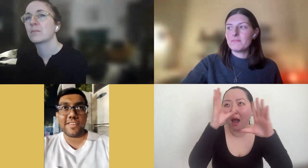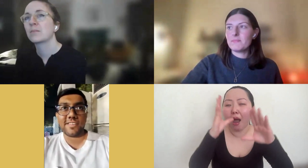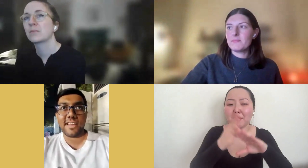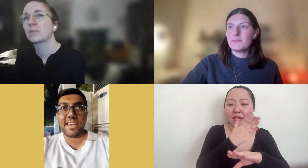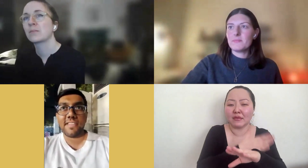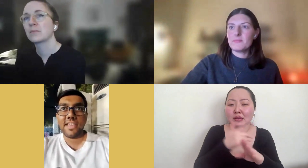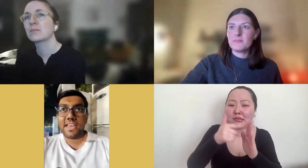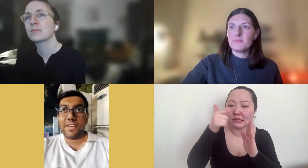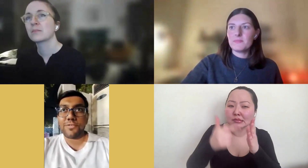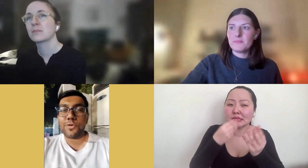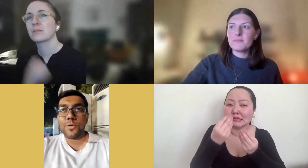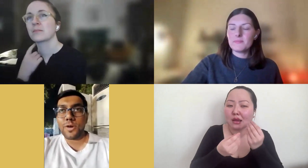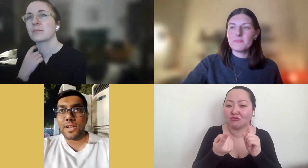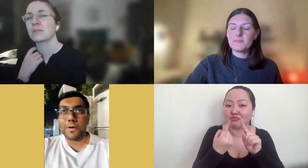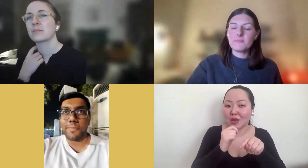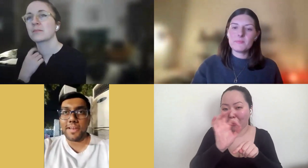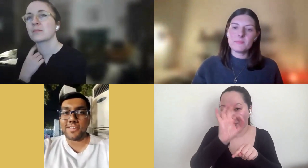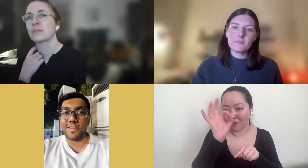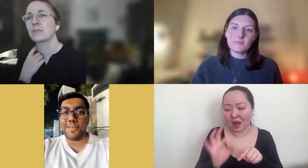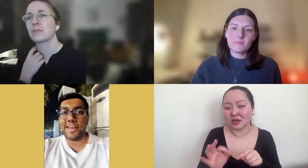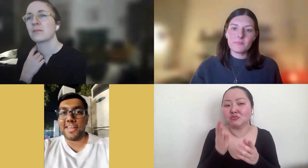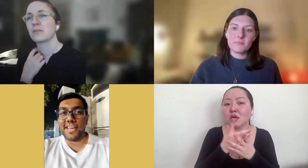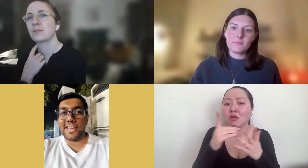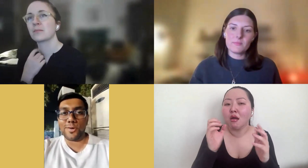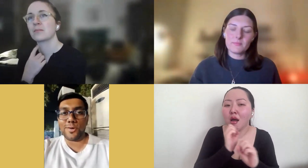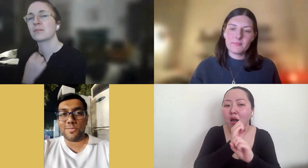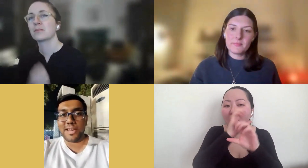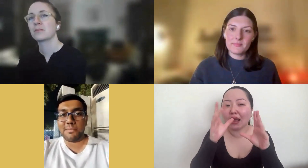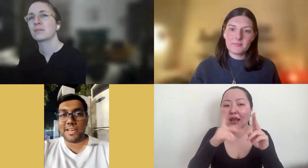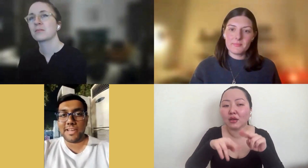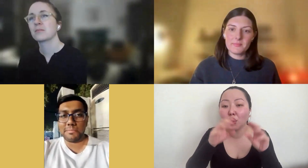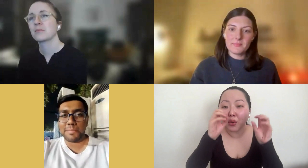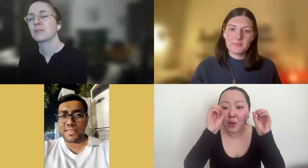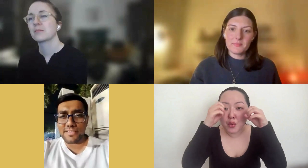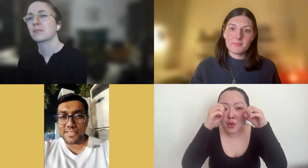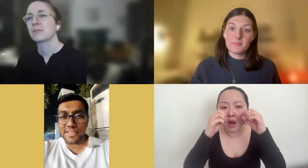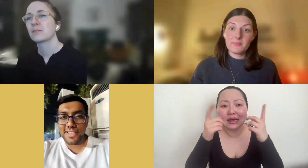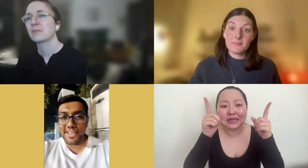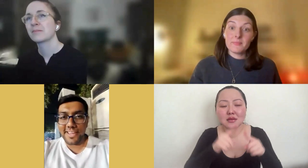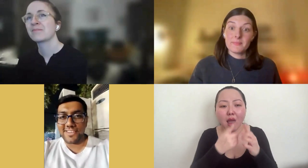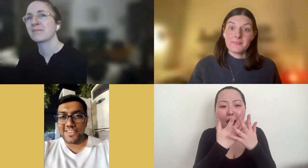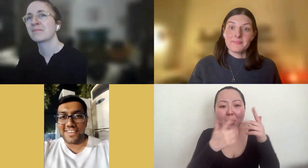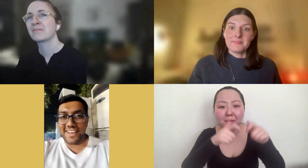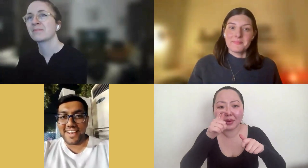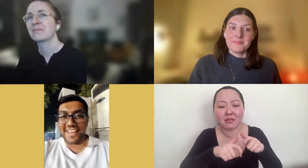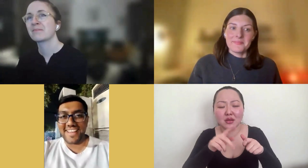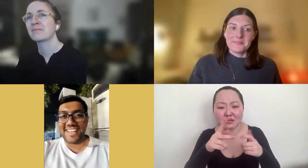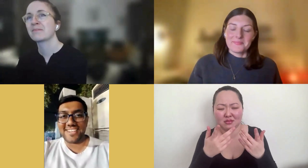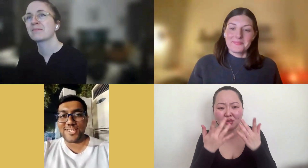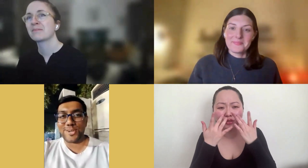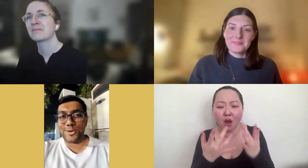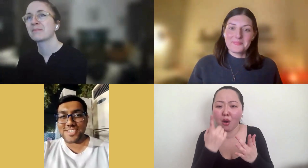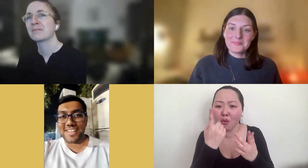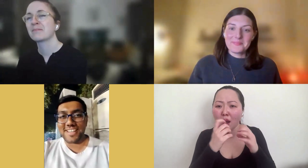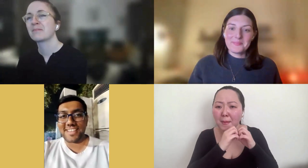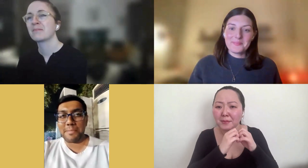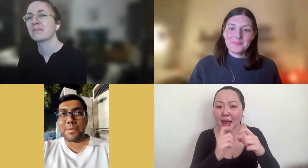the question. If you Google "Population of India" it shows 1 billion-plus. Like, it just shows,